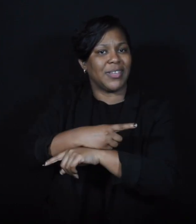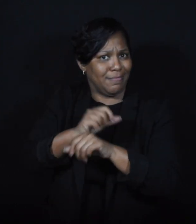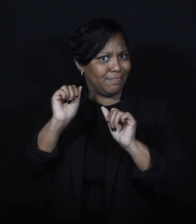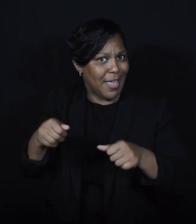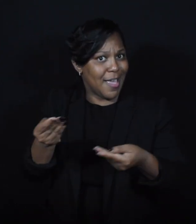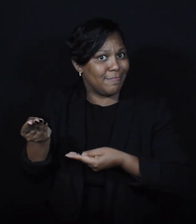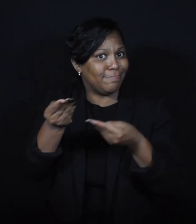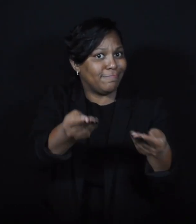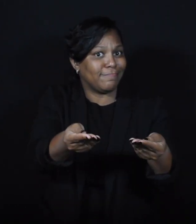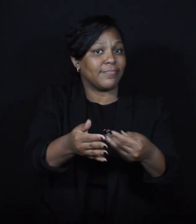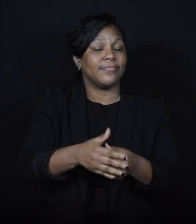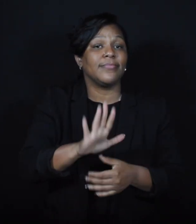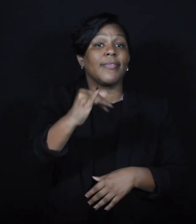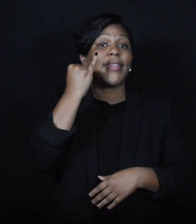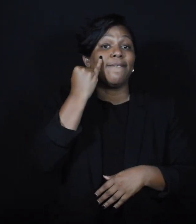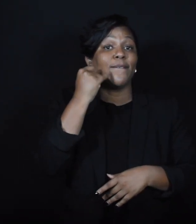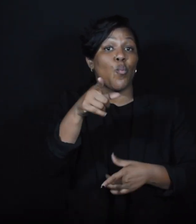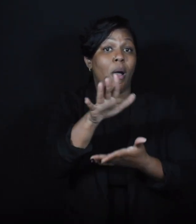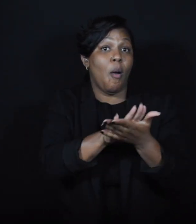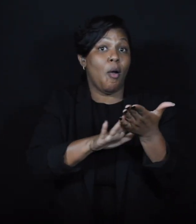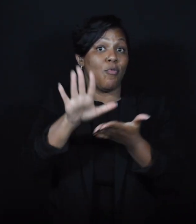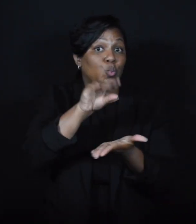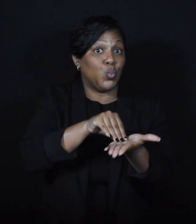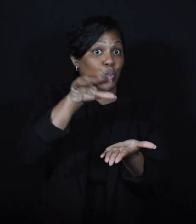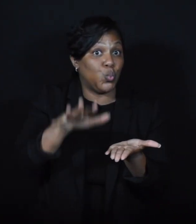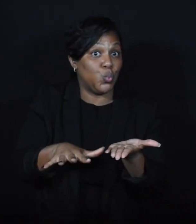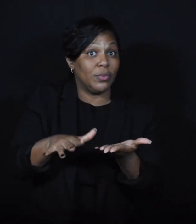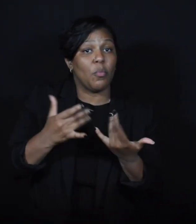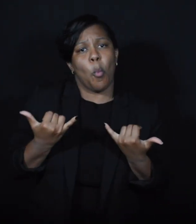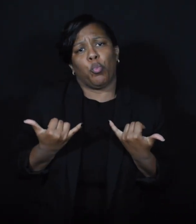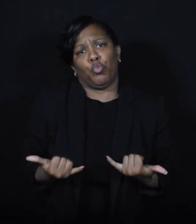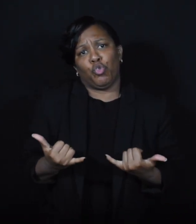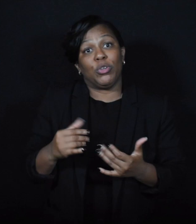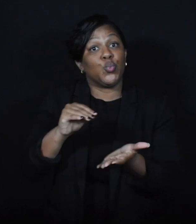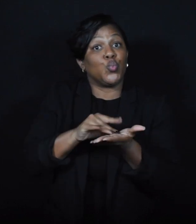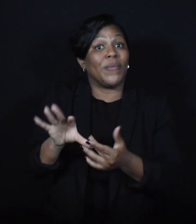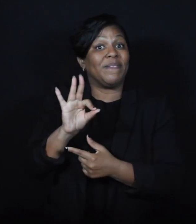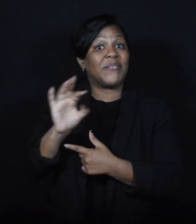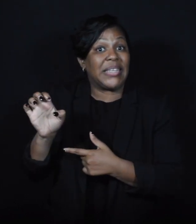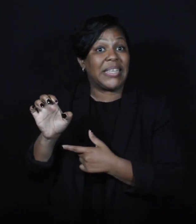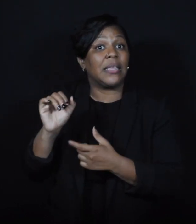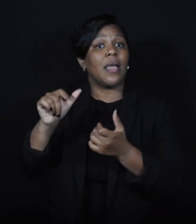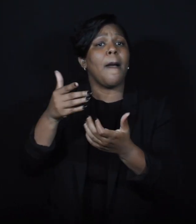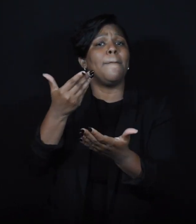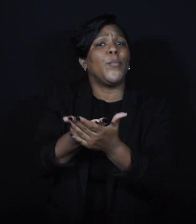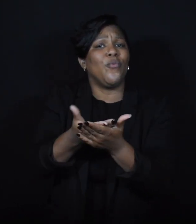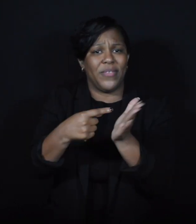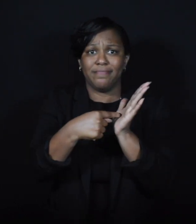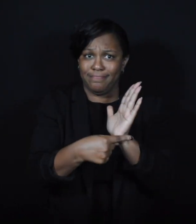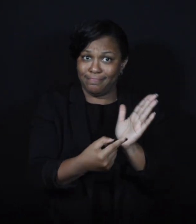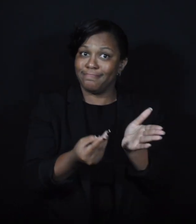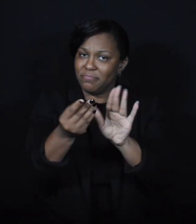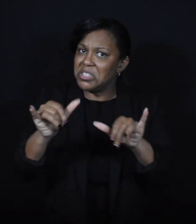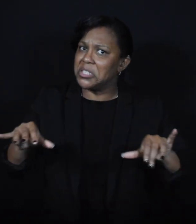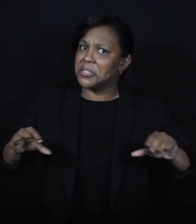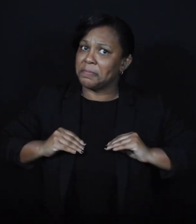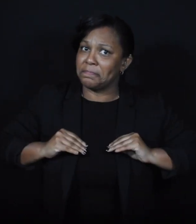If you are a college student, a current student fee statement is also acceptable.